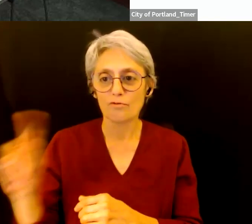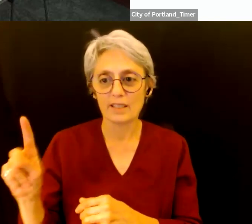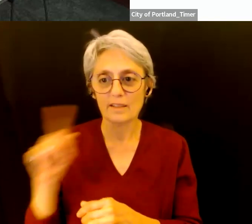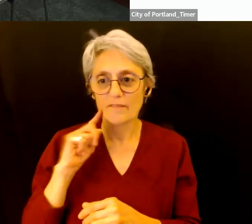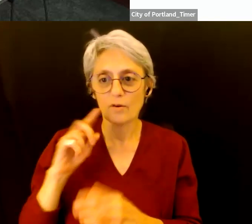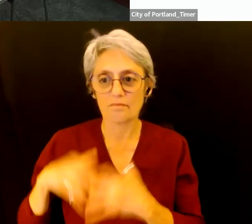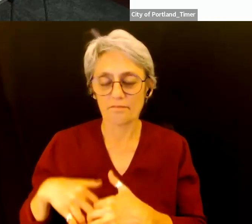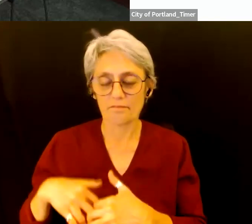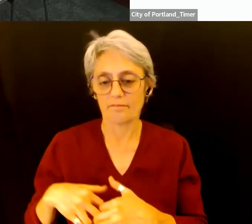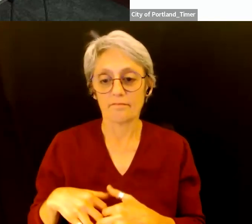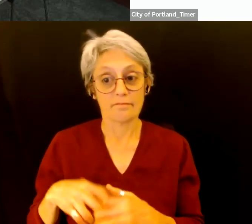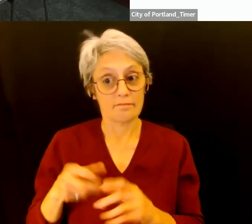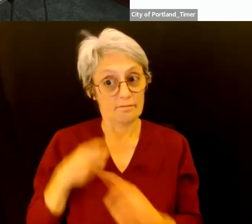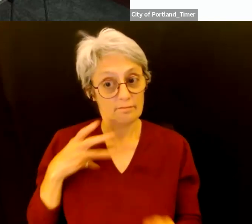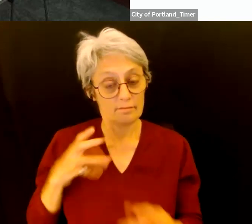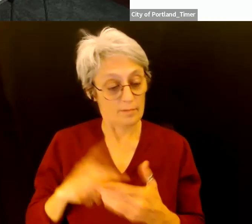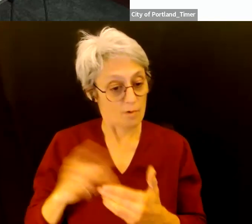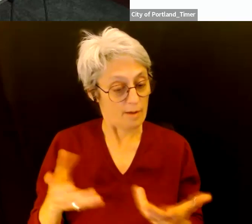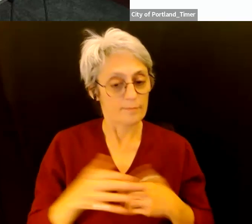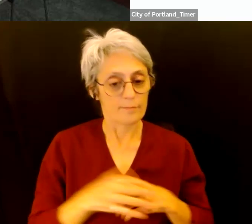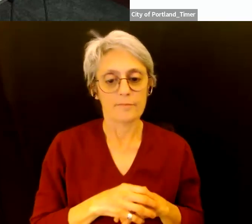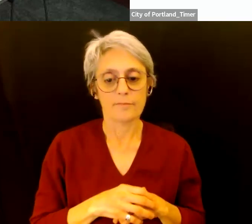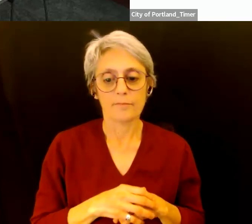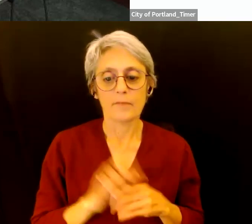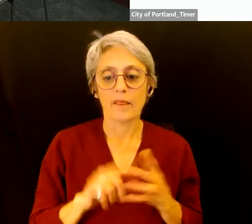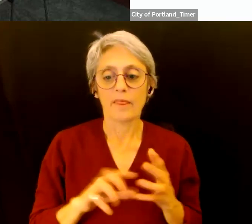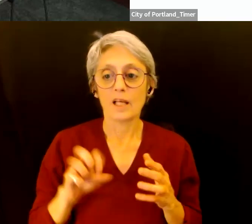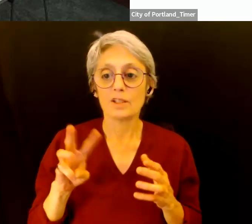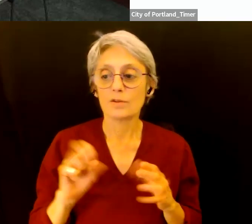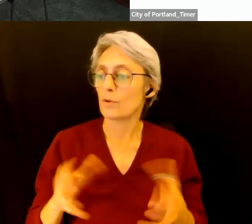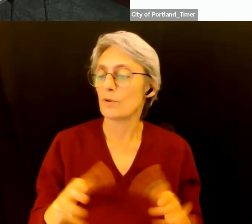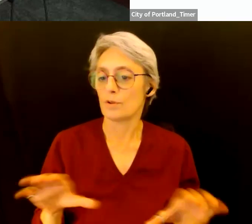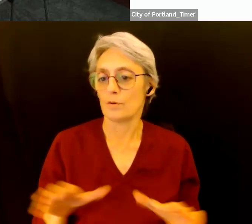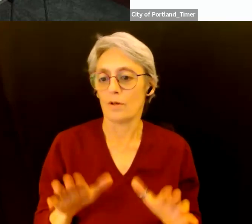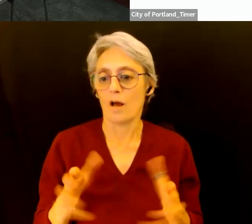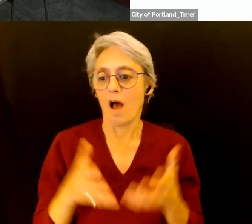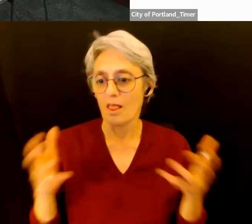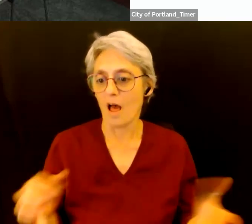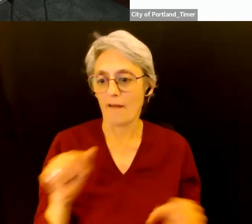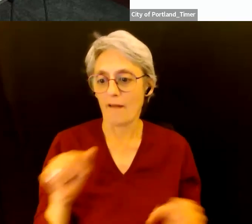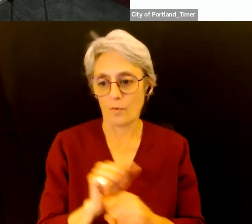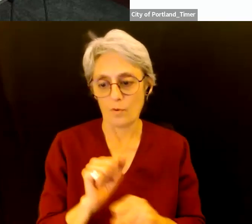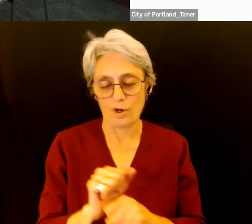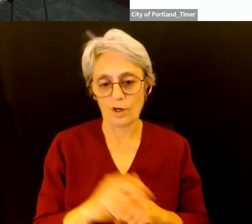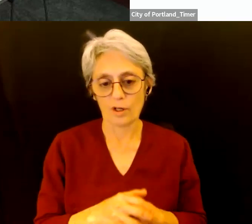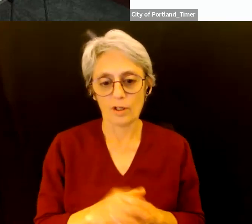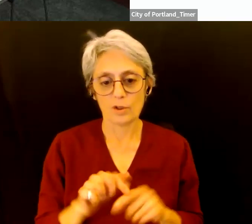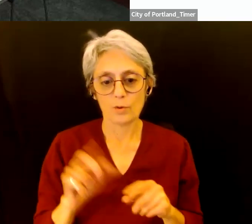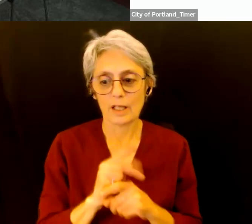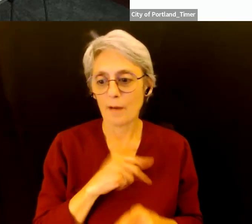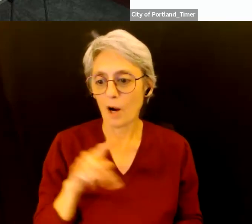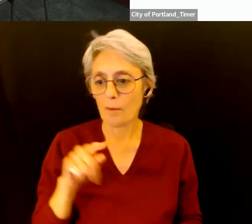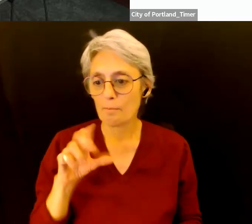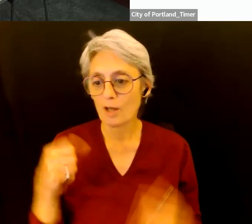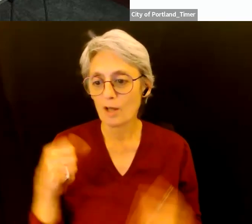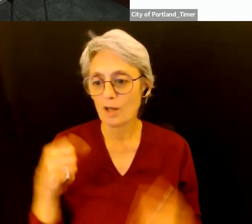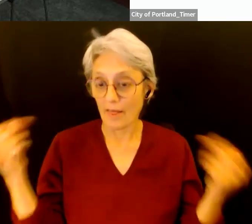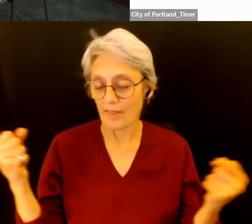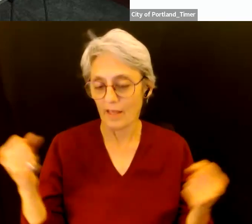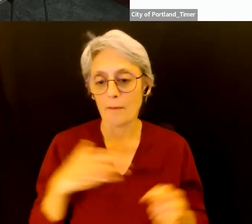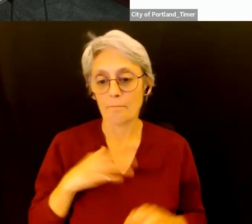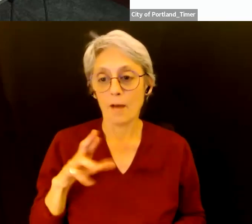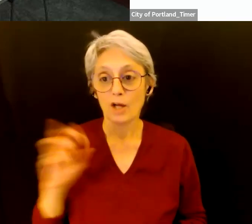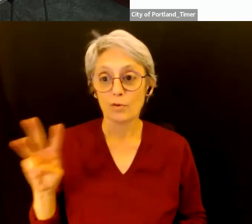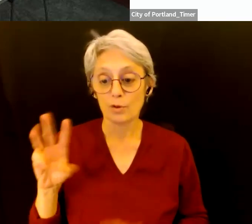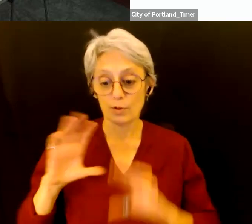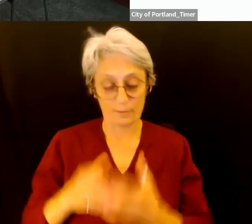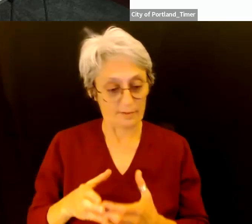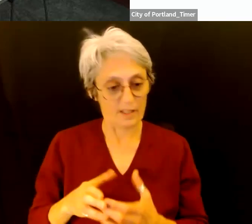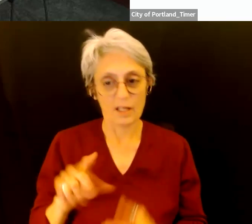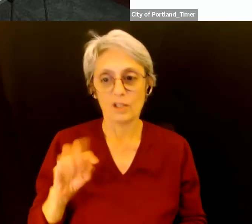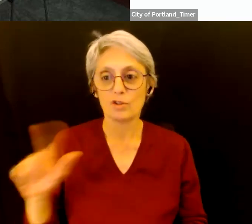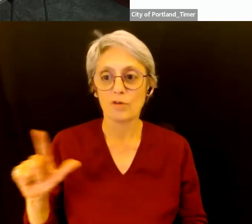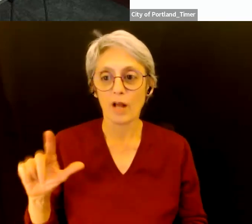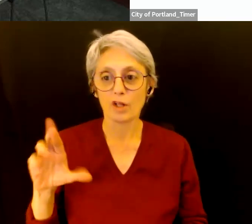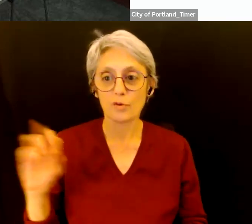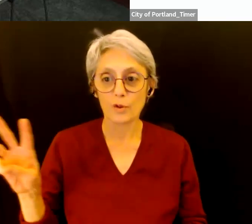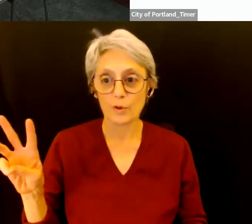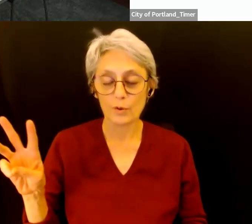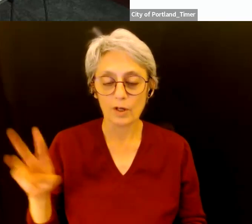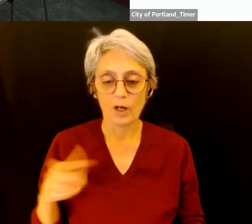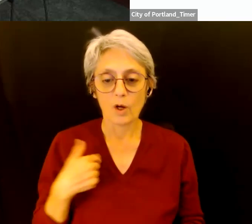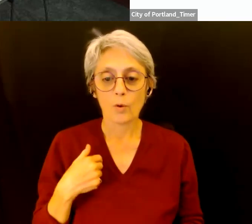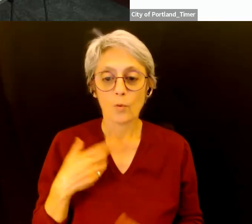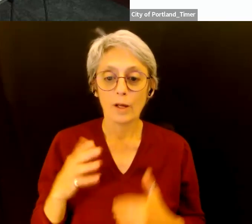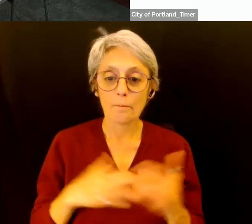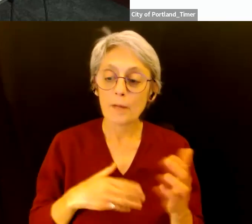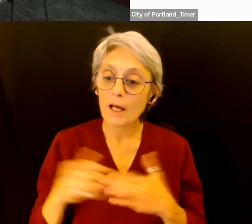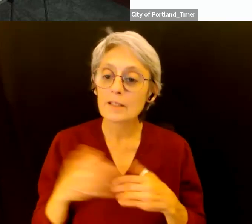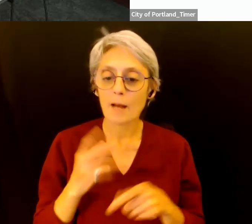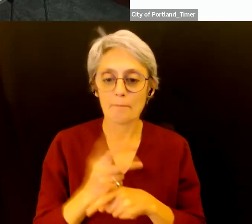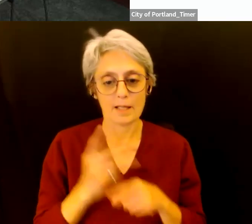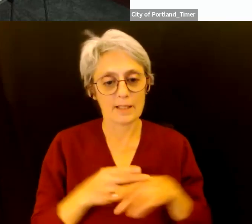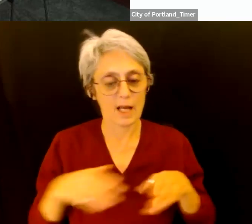Not only do these crews do an incredible amount of work to keep our parks healthy, my crew specifically was trail crew, so we were Building and maintaining trails and parks throughout the city.